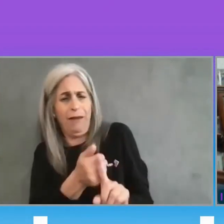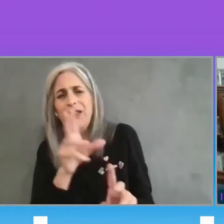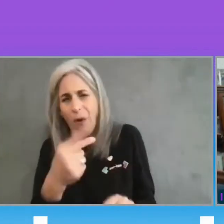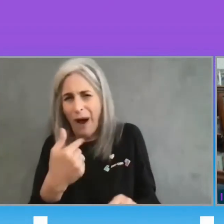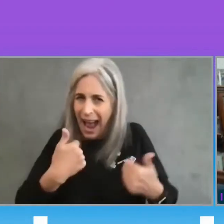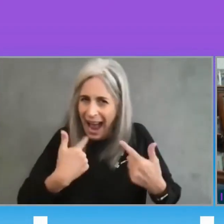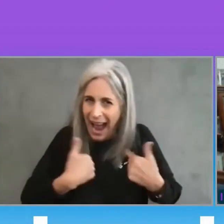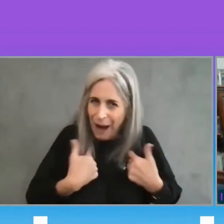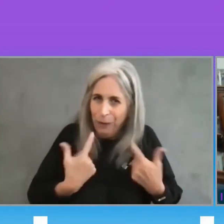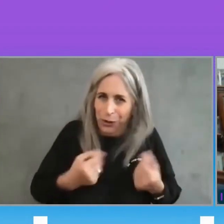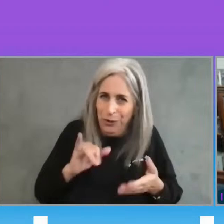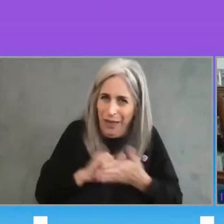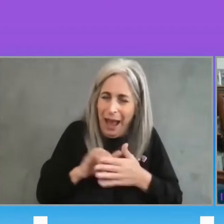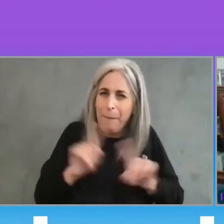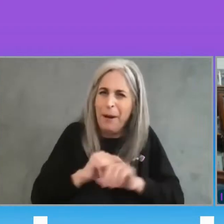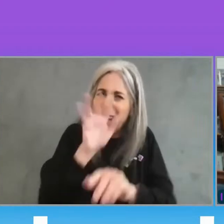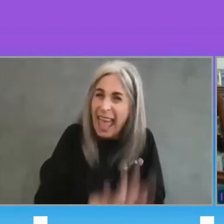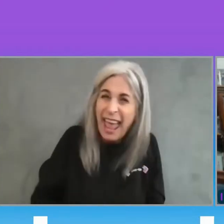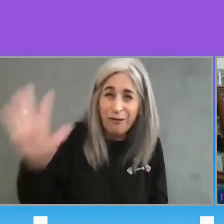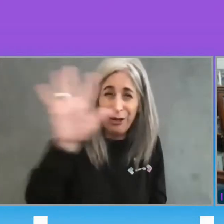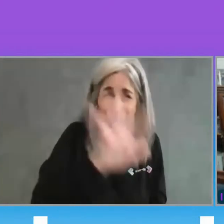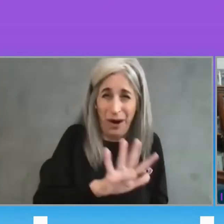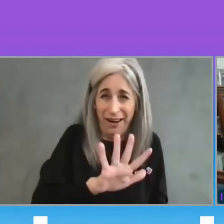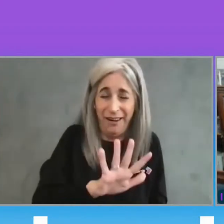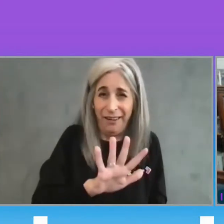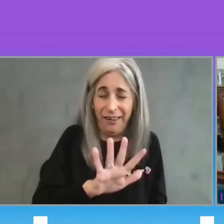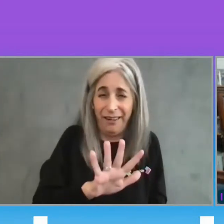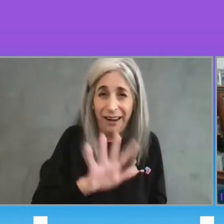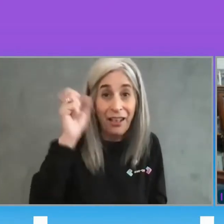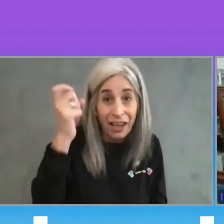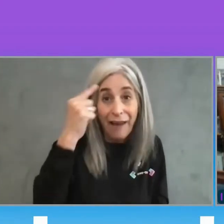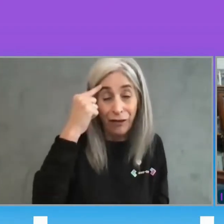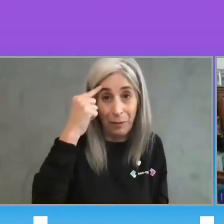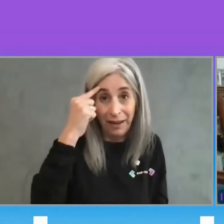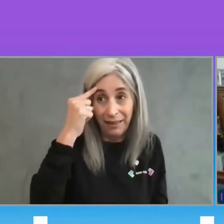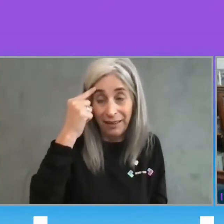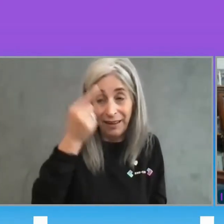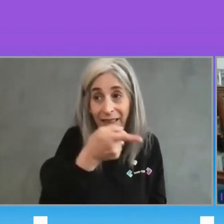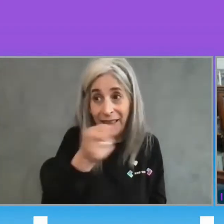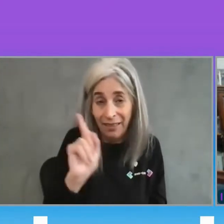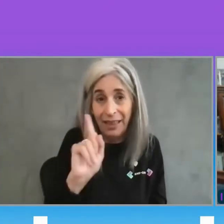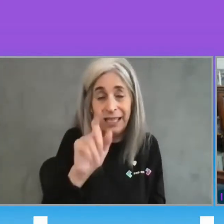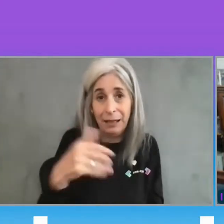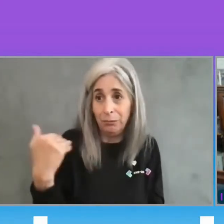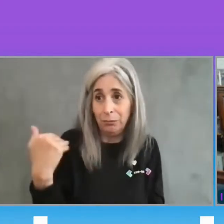work on that. But everywhere, everywhere that there is